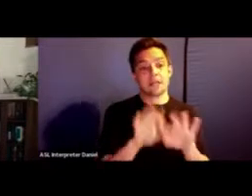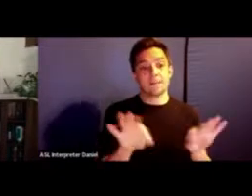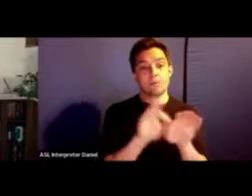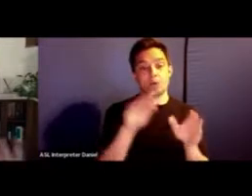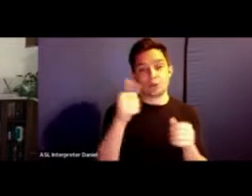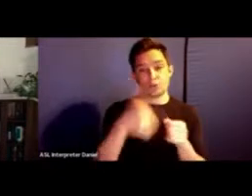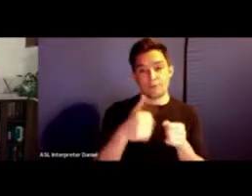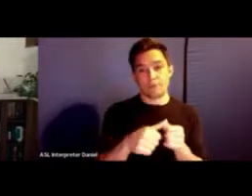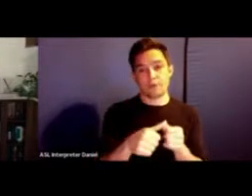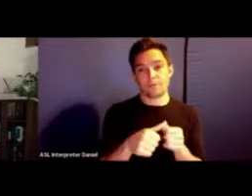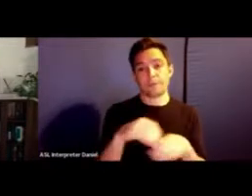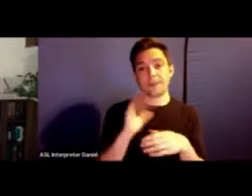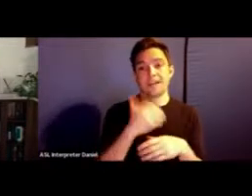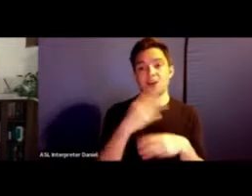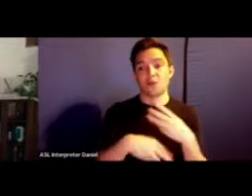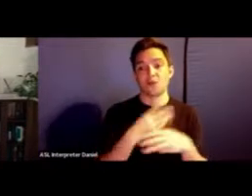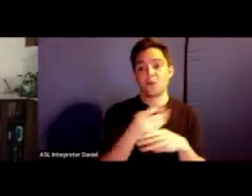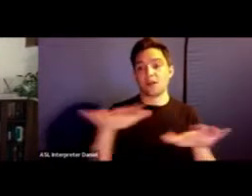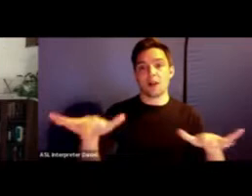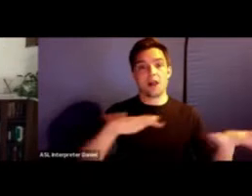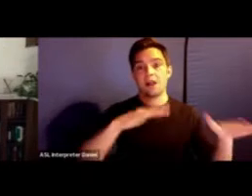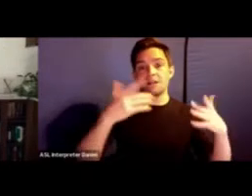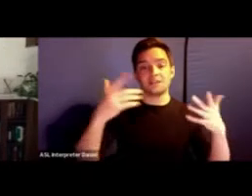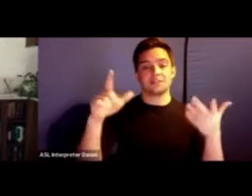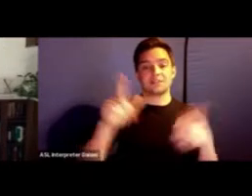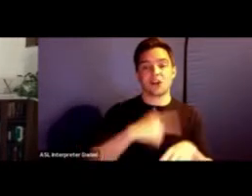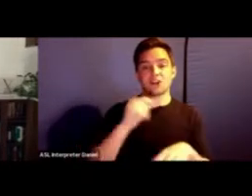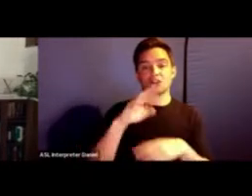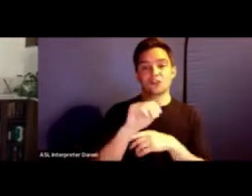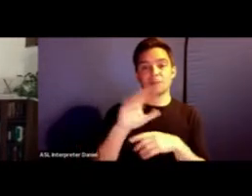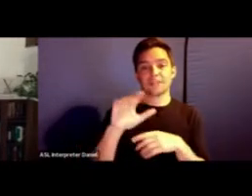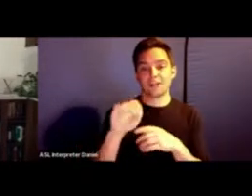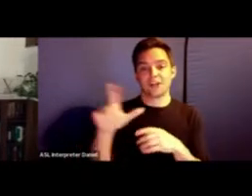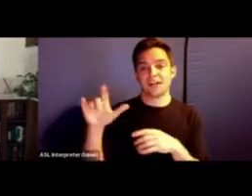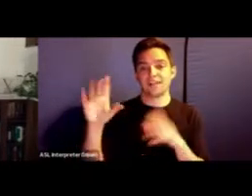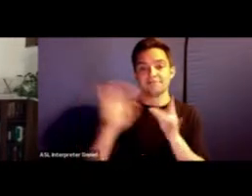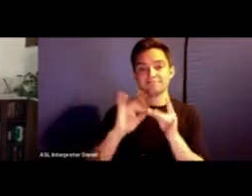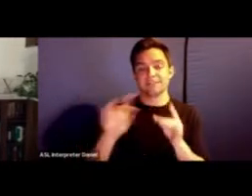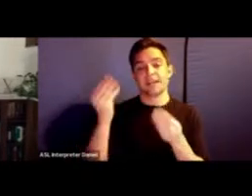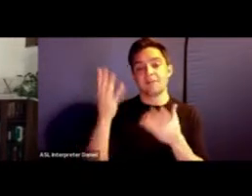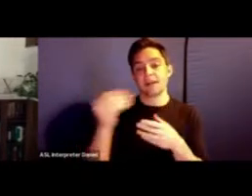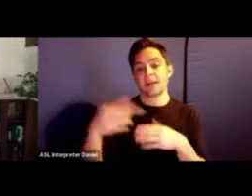our world with all of this lingo and long term care, you sometimes hear the term Information and Referral slash